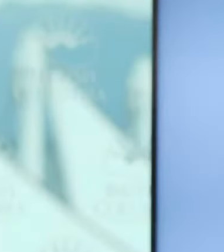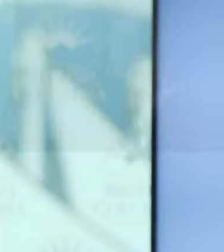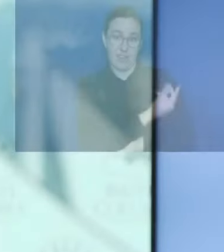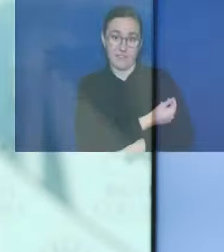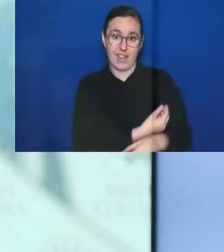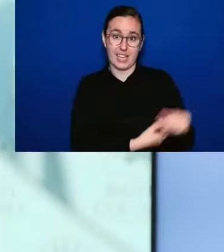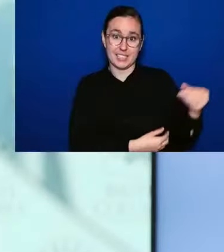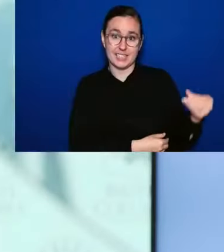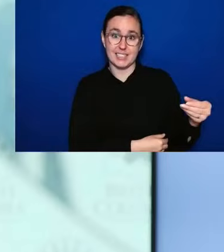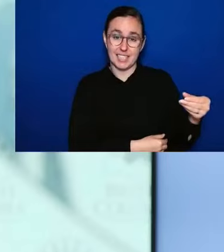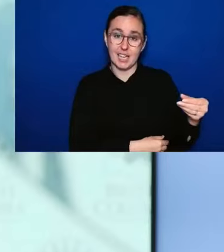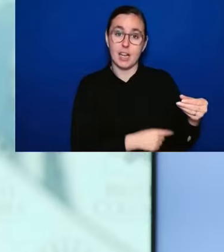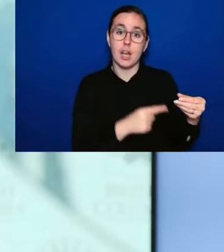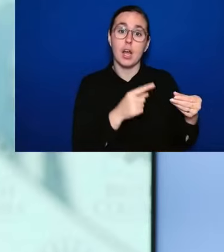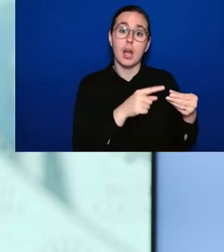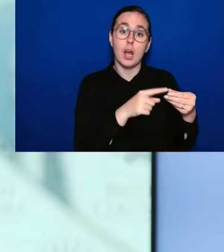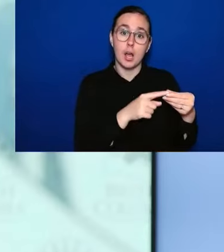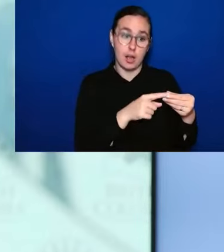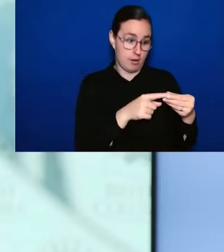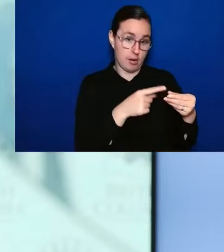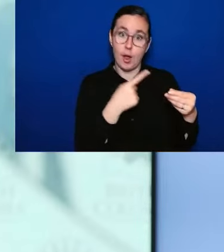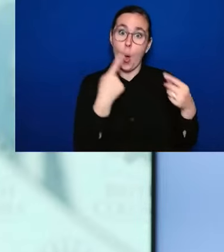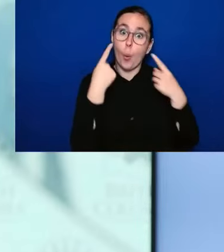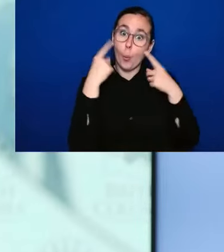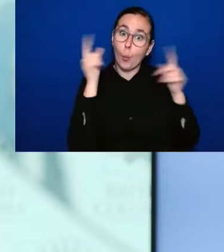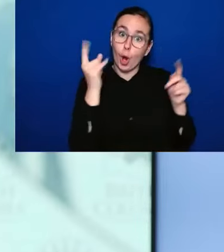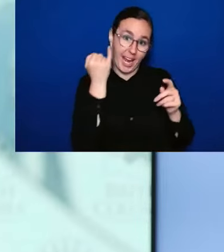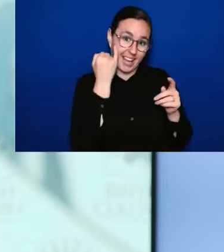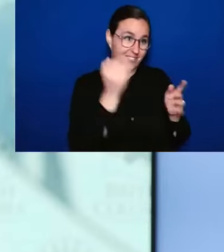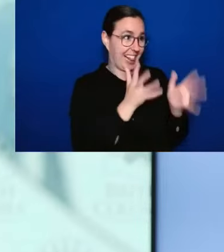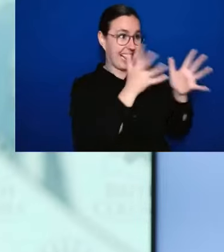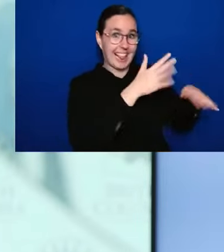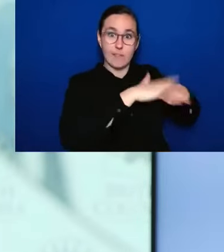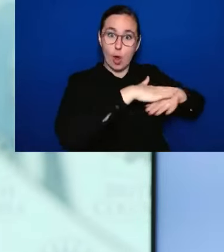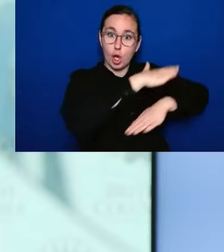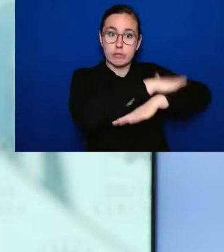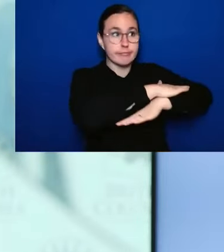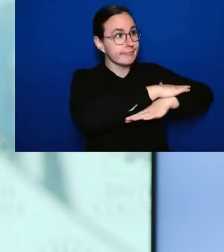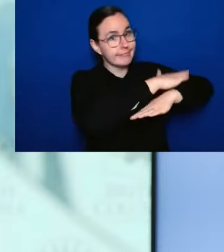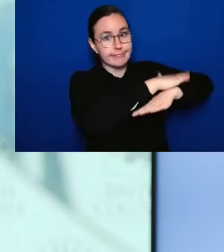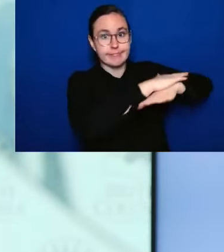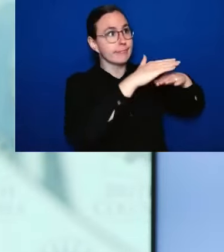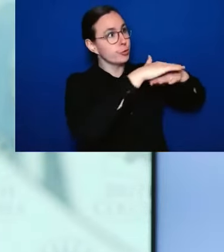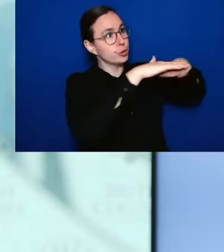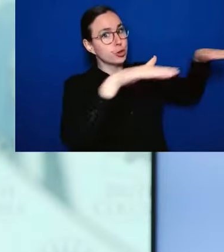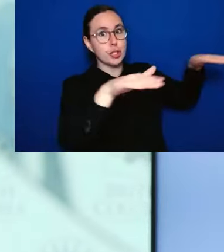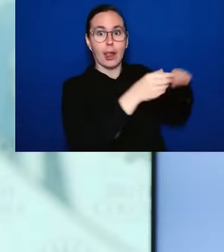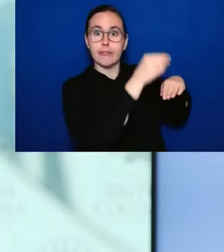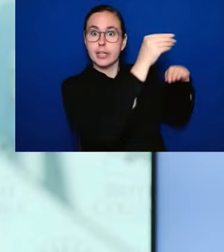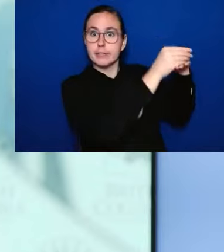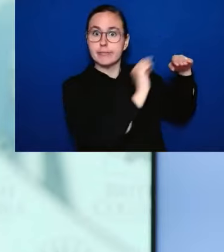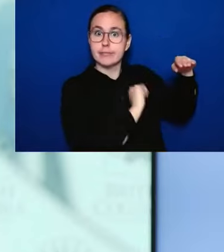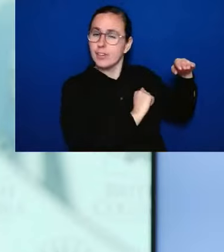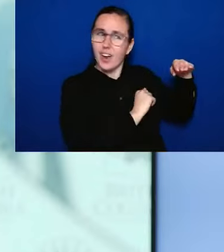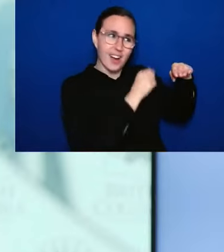everybody. For your personal. For your family so your